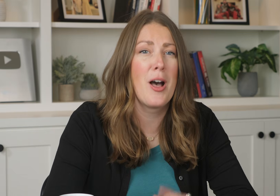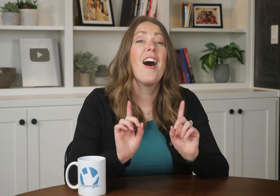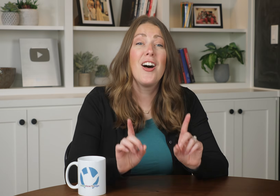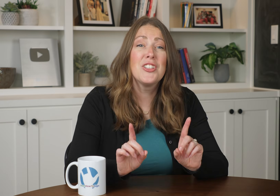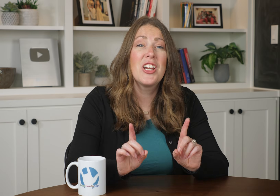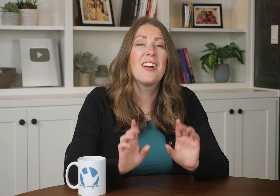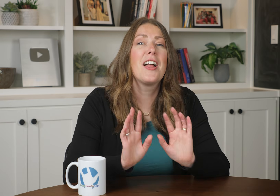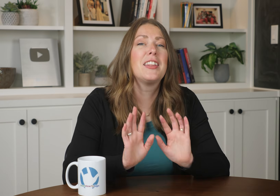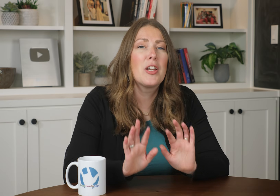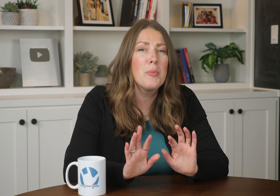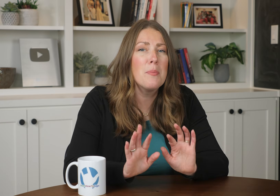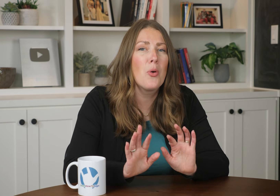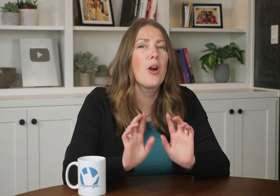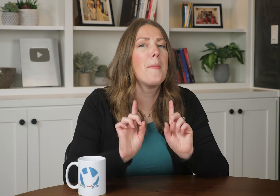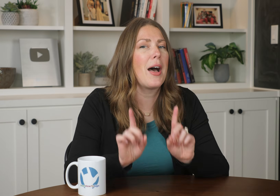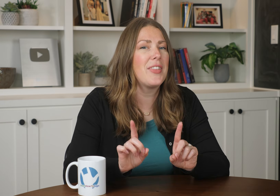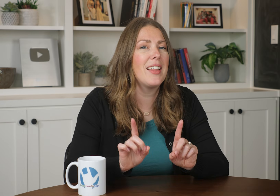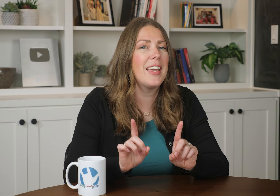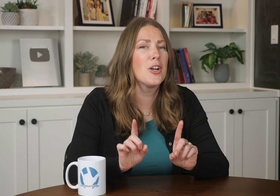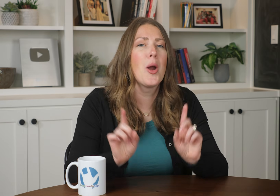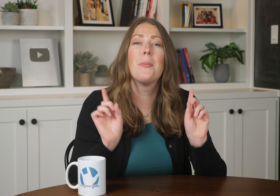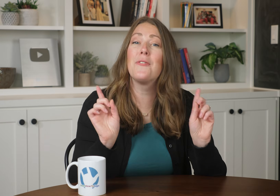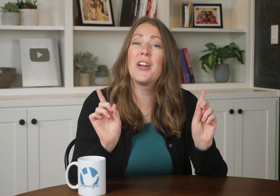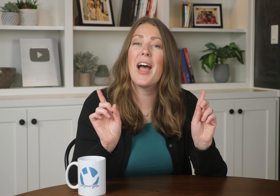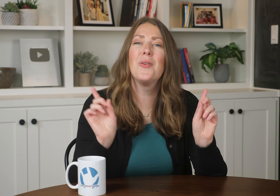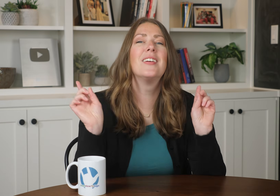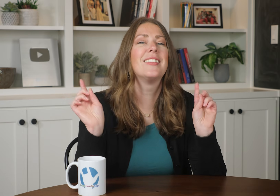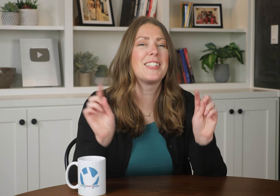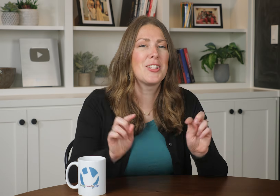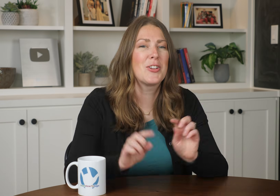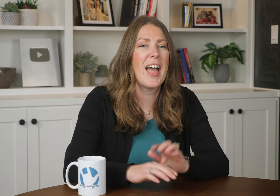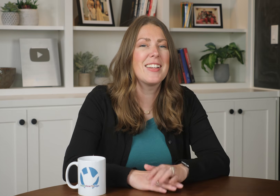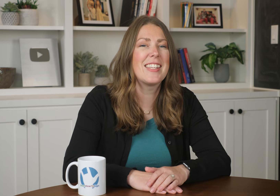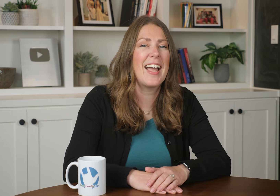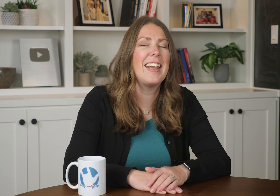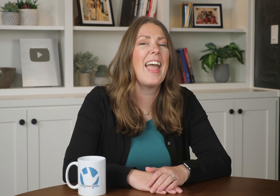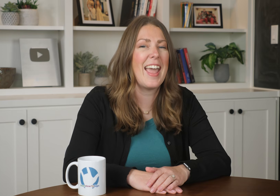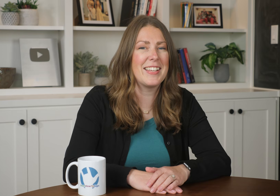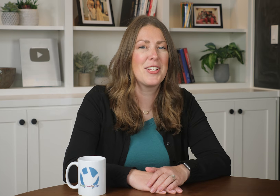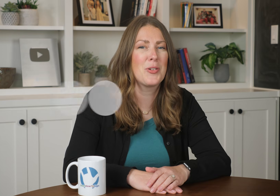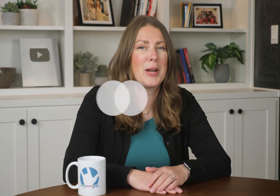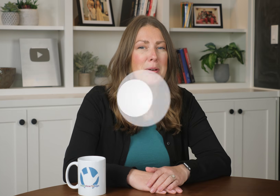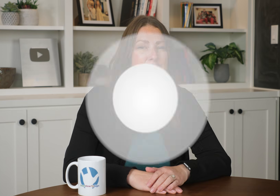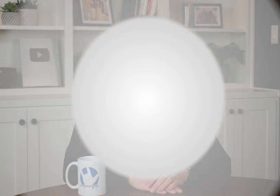I'll share a little bit more about that later but for now let's learn how to sign ASL grammar.